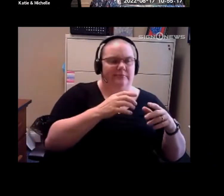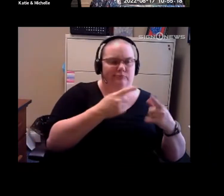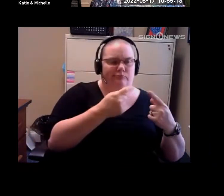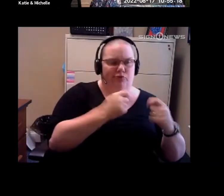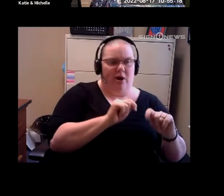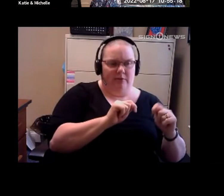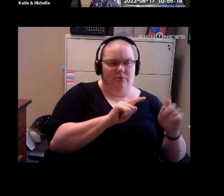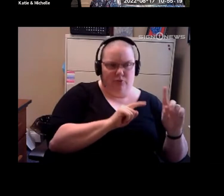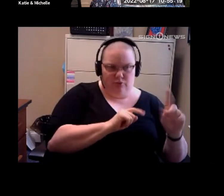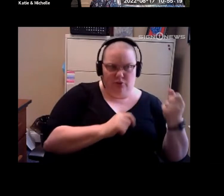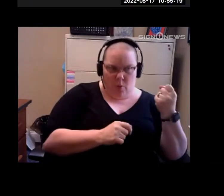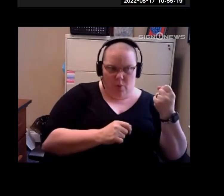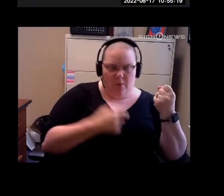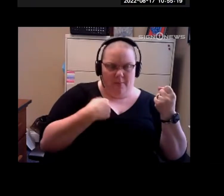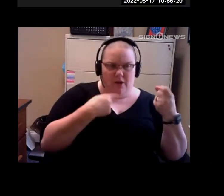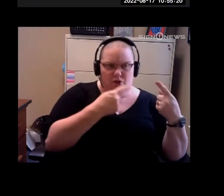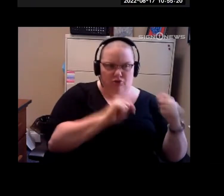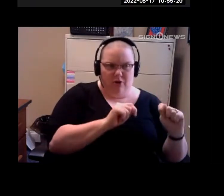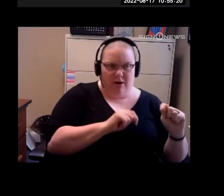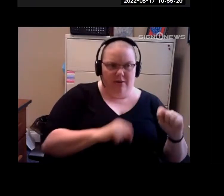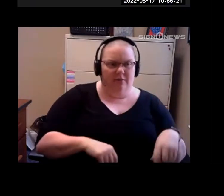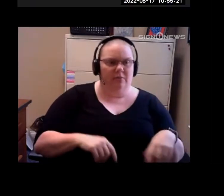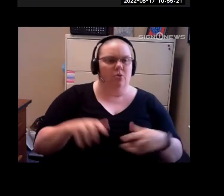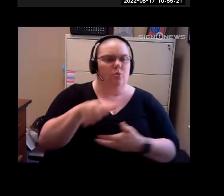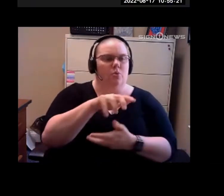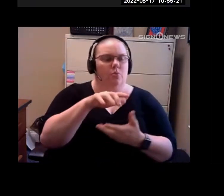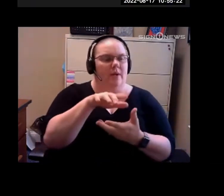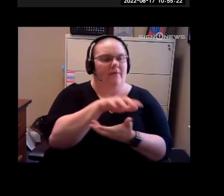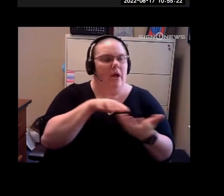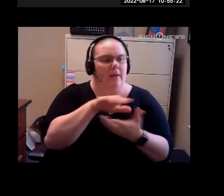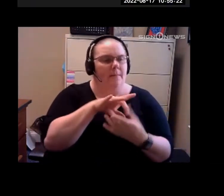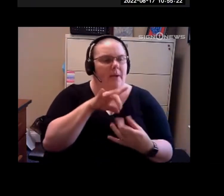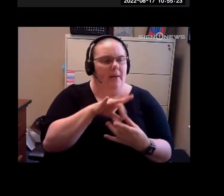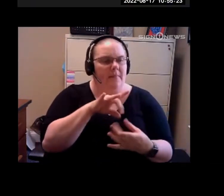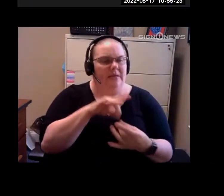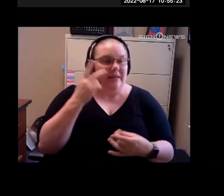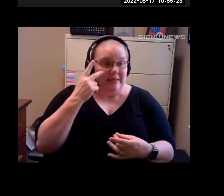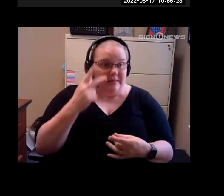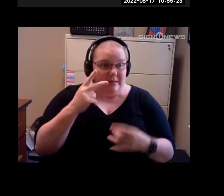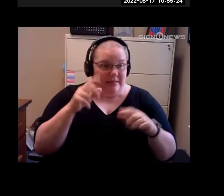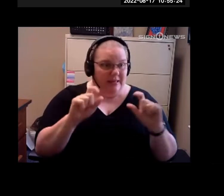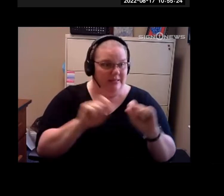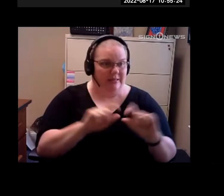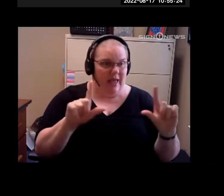we have many comics of something they did see the slightly fine and then like you